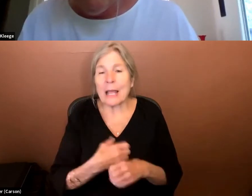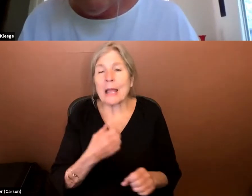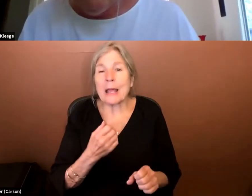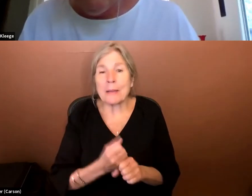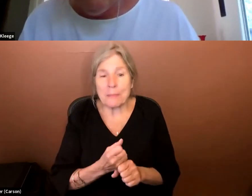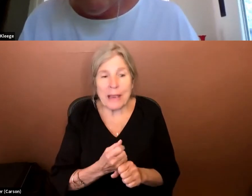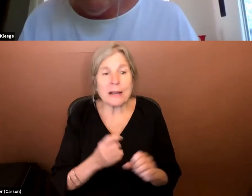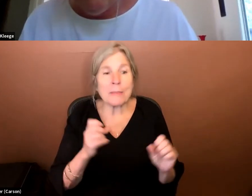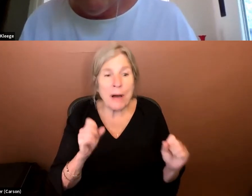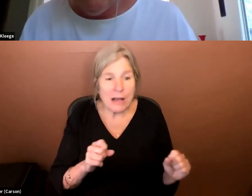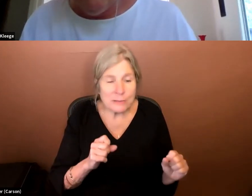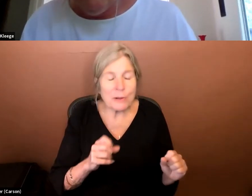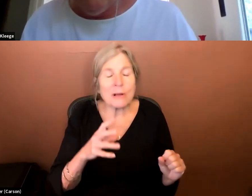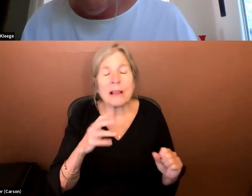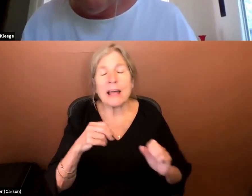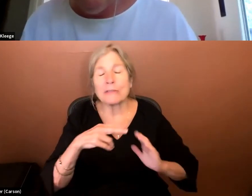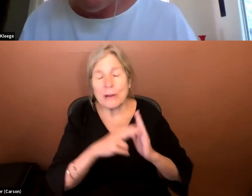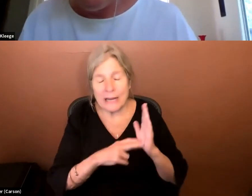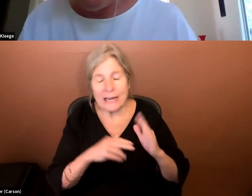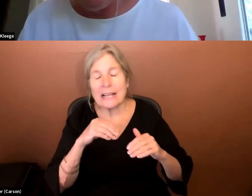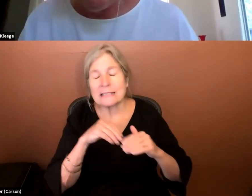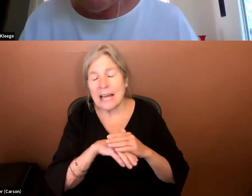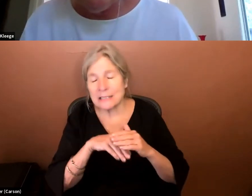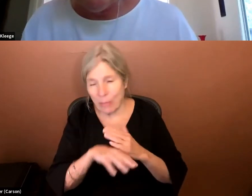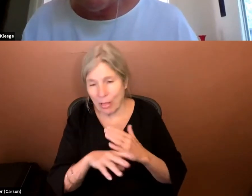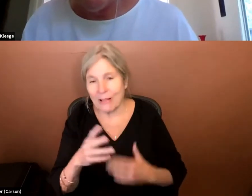relevant and accessible. And that meant that you had to